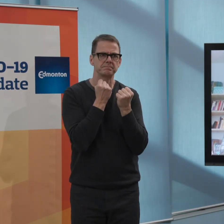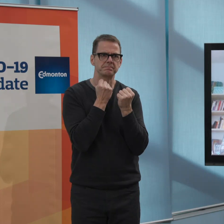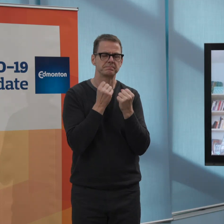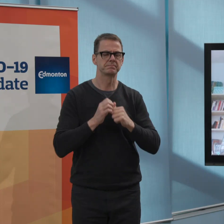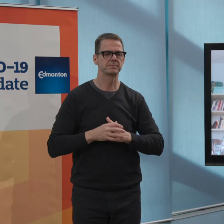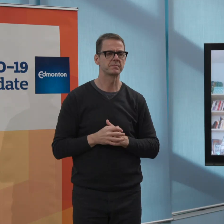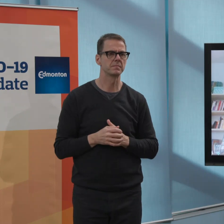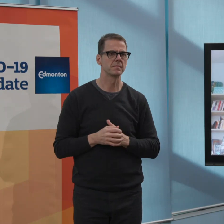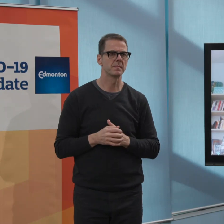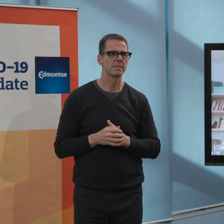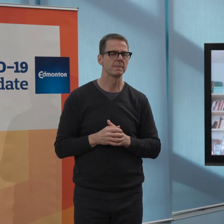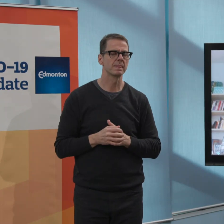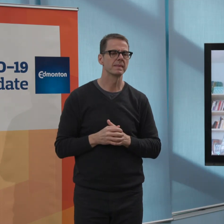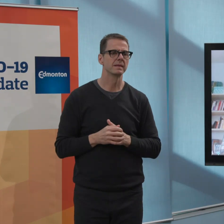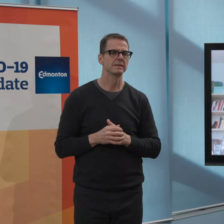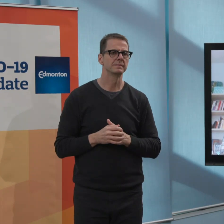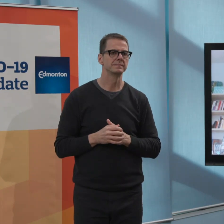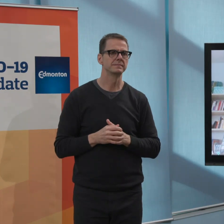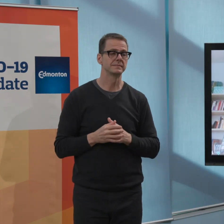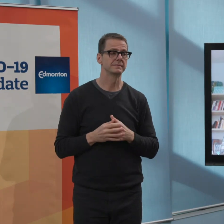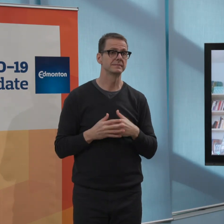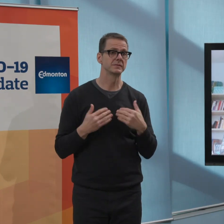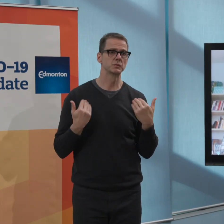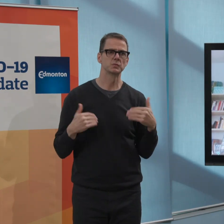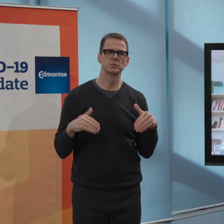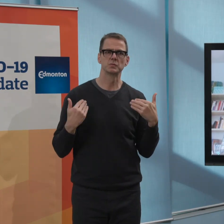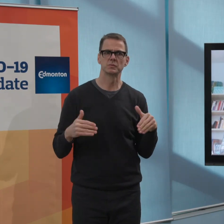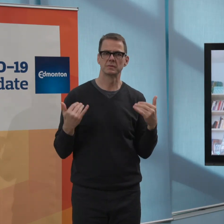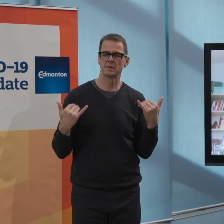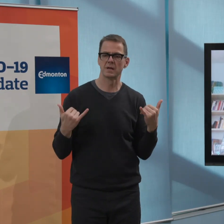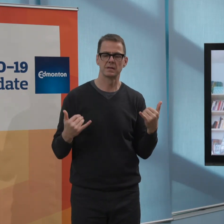clear that the duration of the restrictions and measures established by